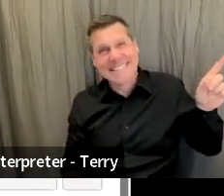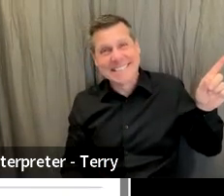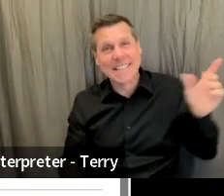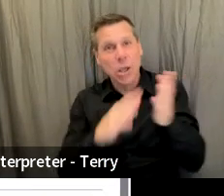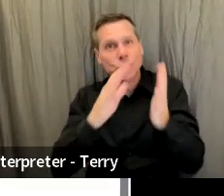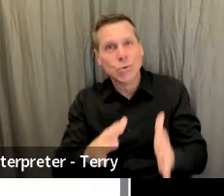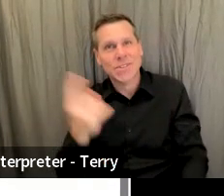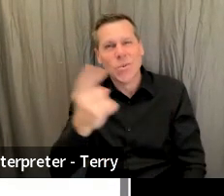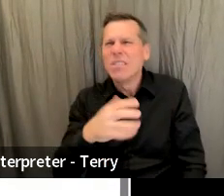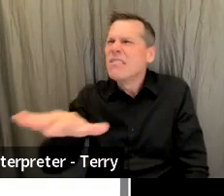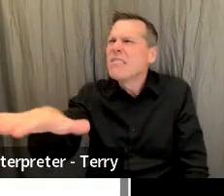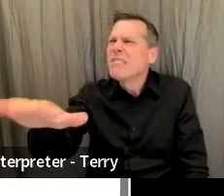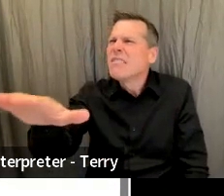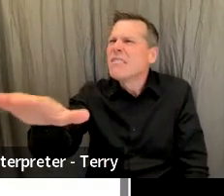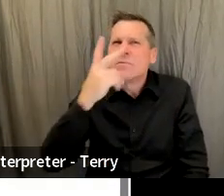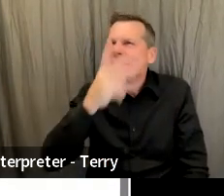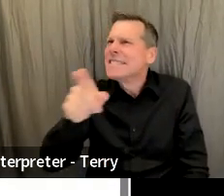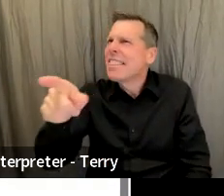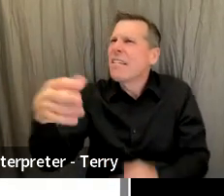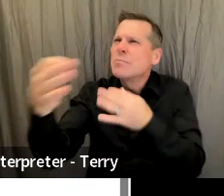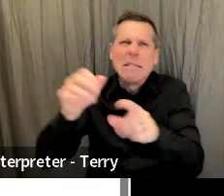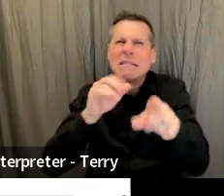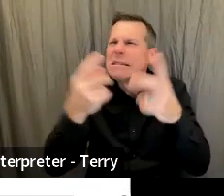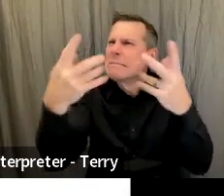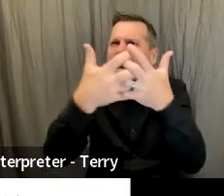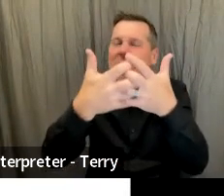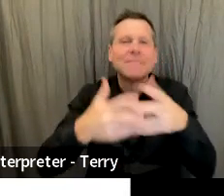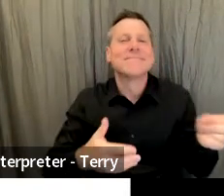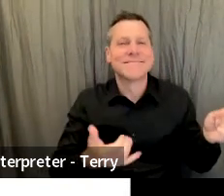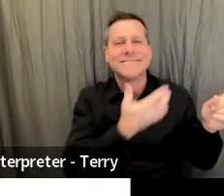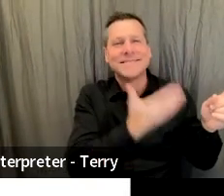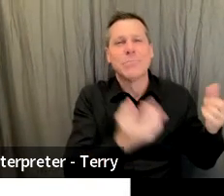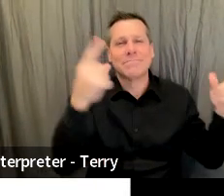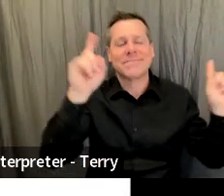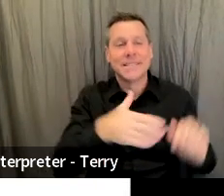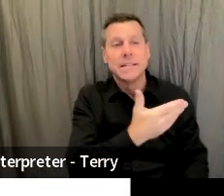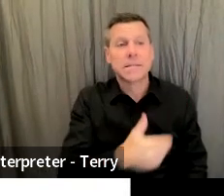So, so yeah. So the objective and then the goals and then the to do list